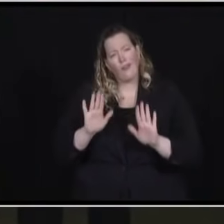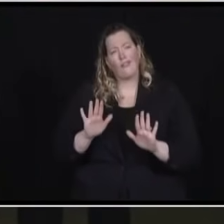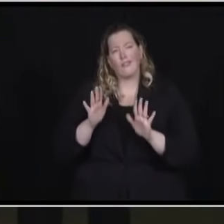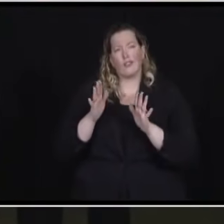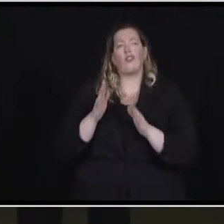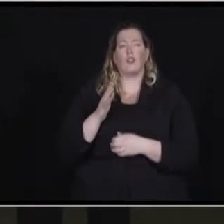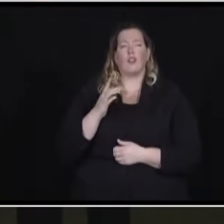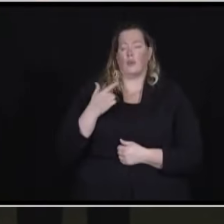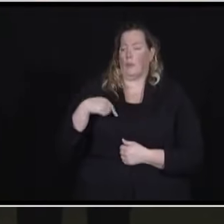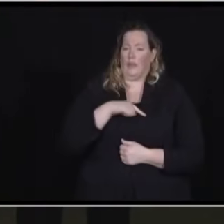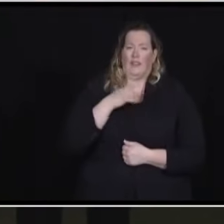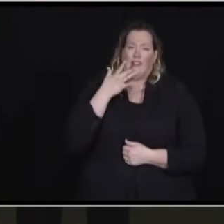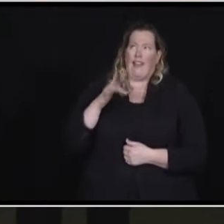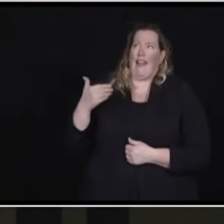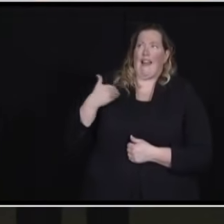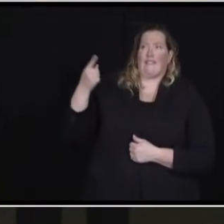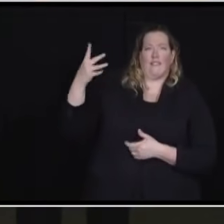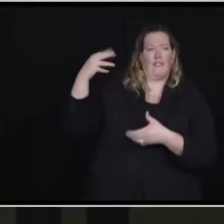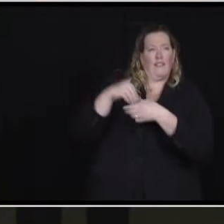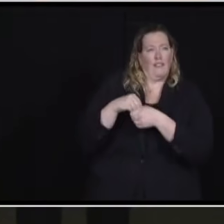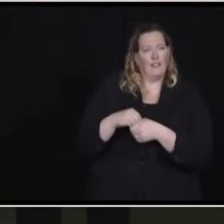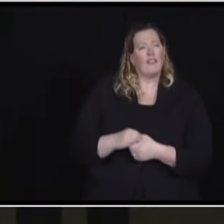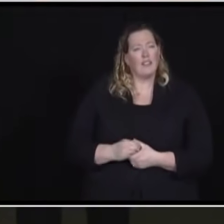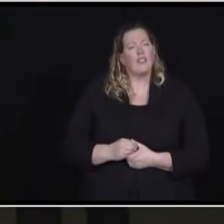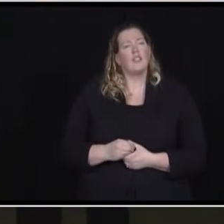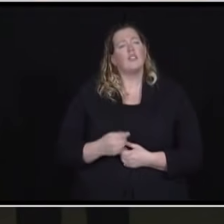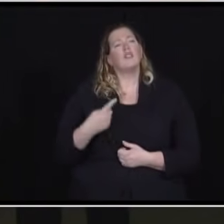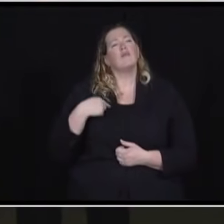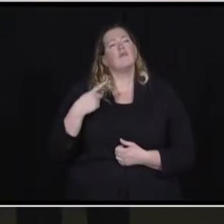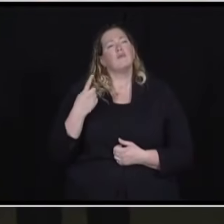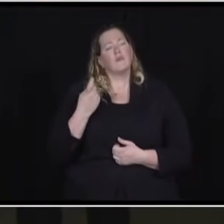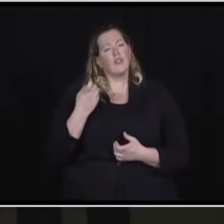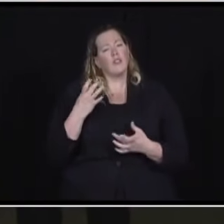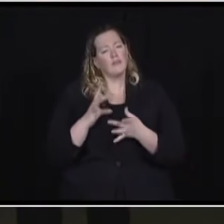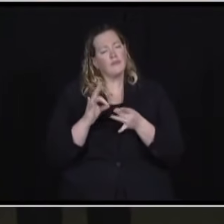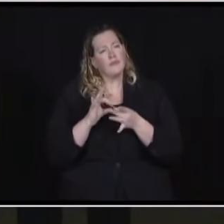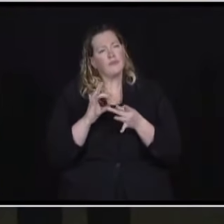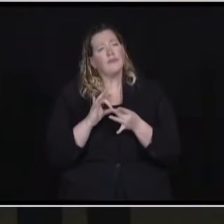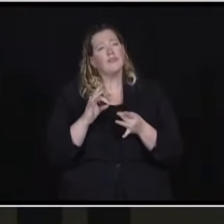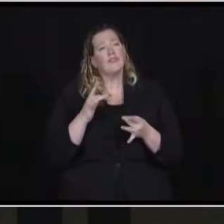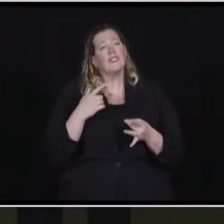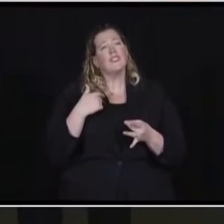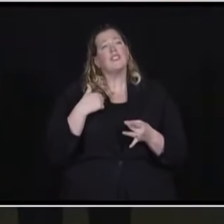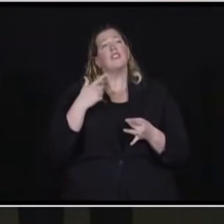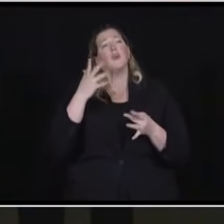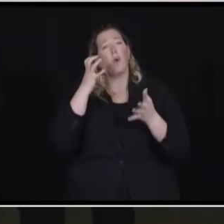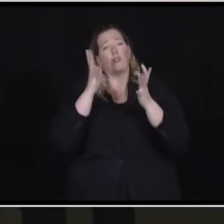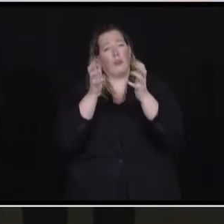ramifications of his mission and what he is going to do and no doubt he is an excellent